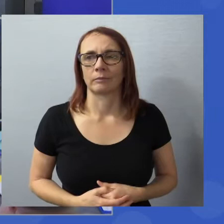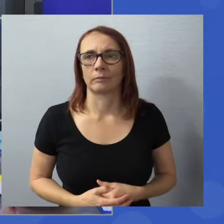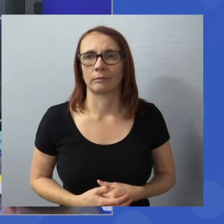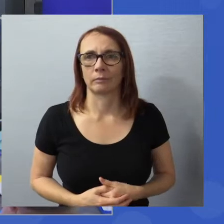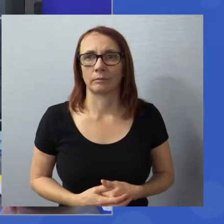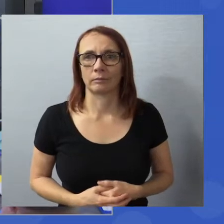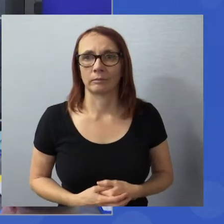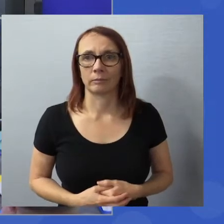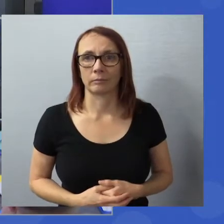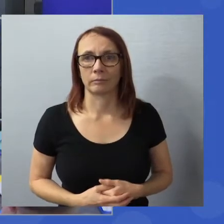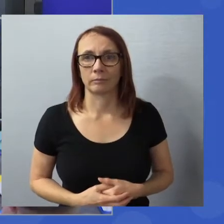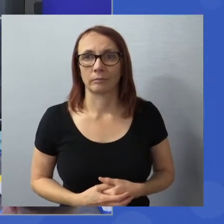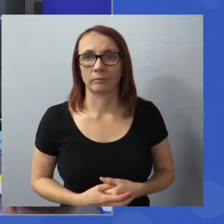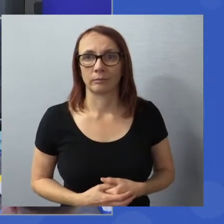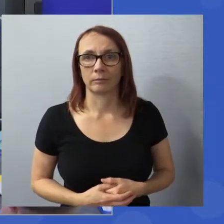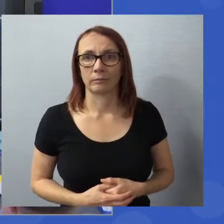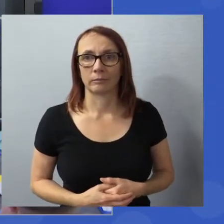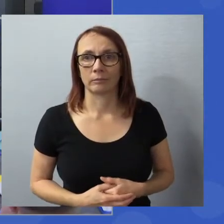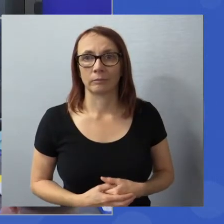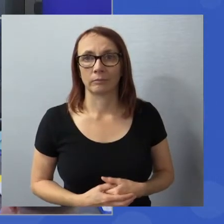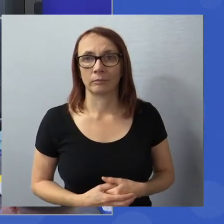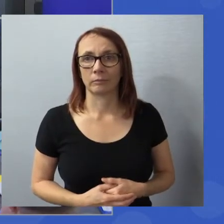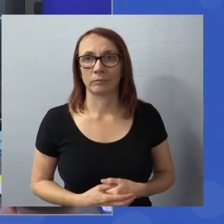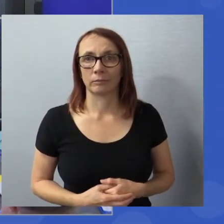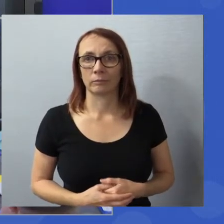wonderful thank you so much Table one we're gonna move on to Table two come on